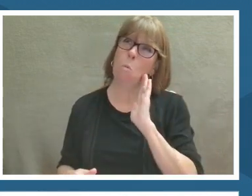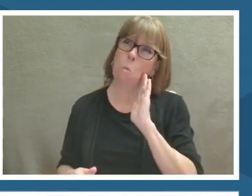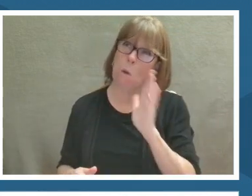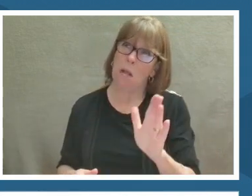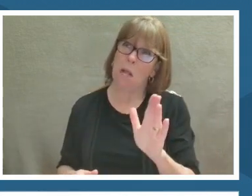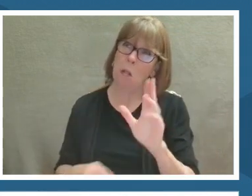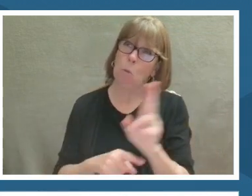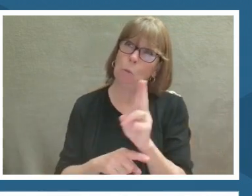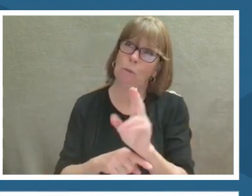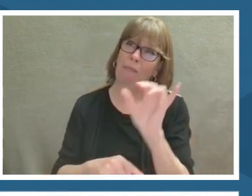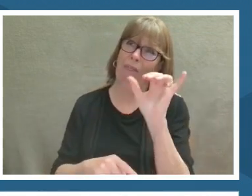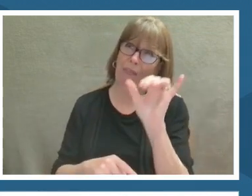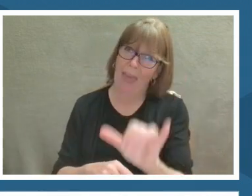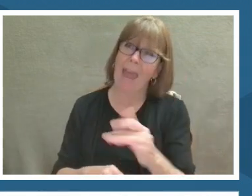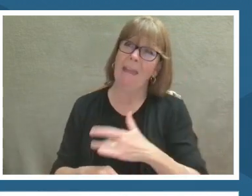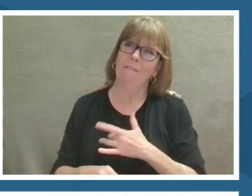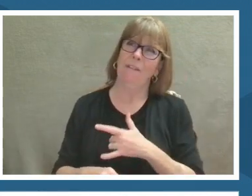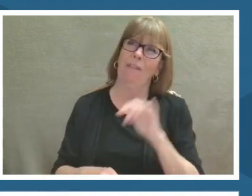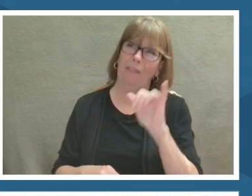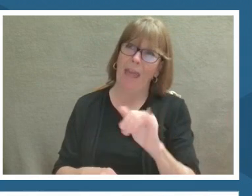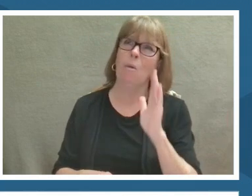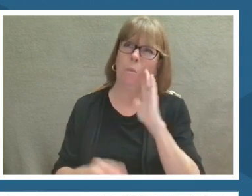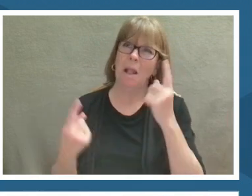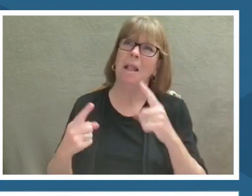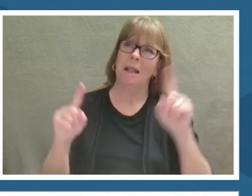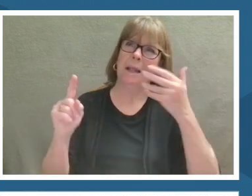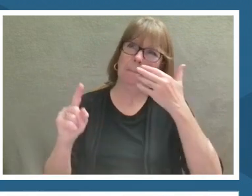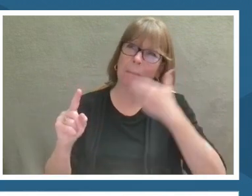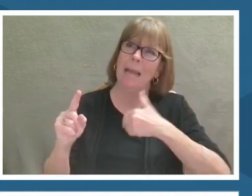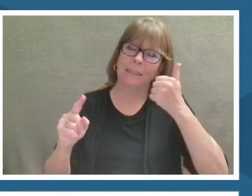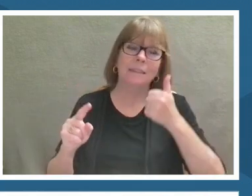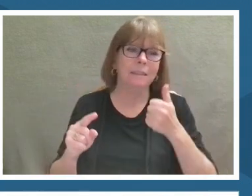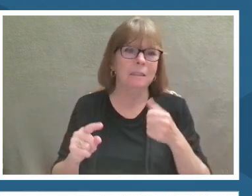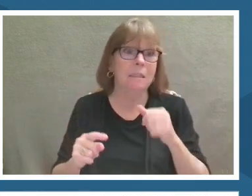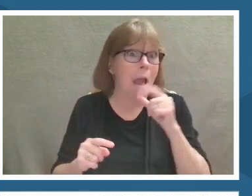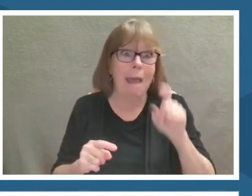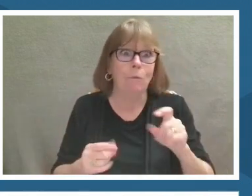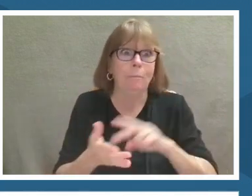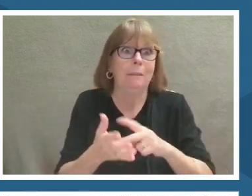applying convergence education in your classroom